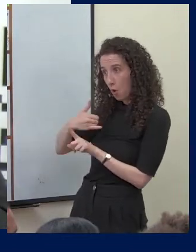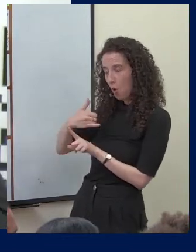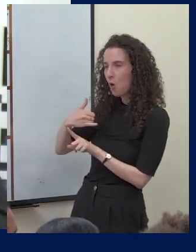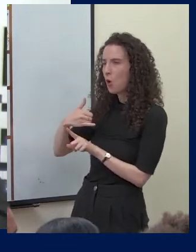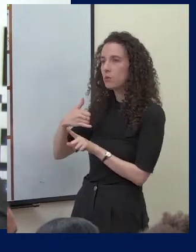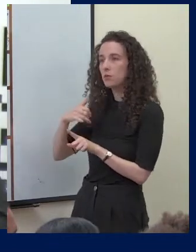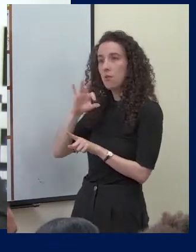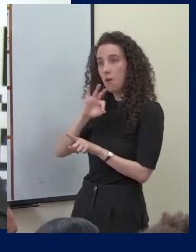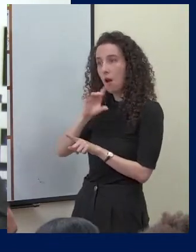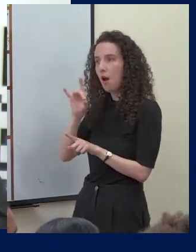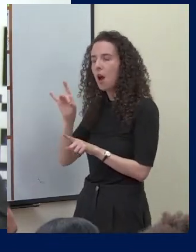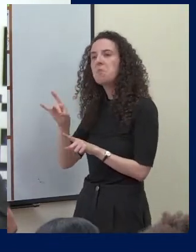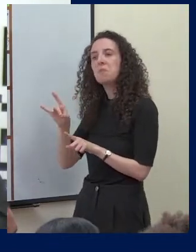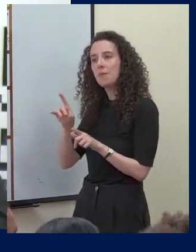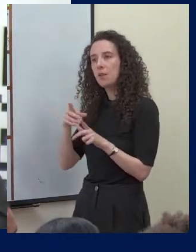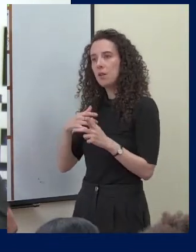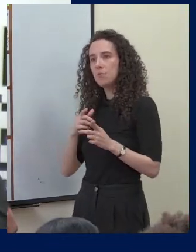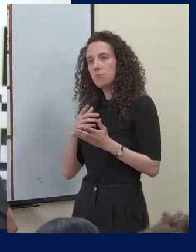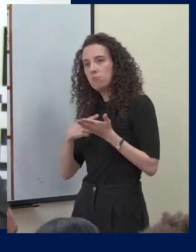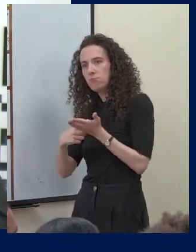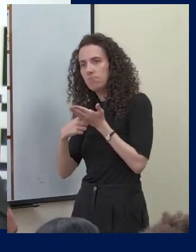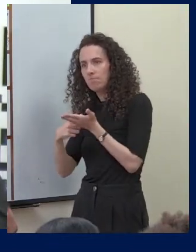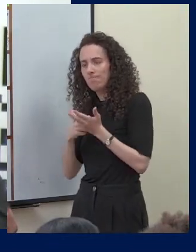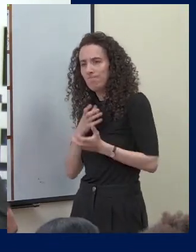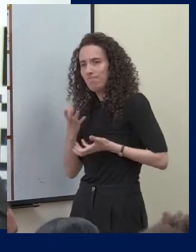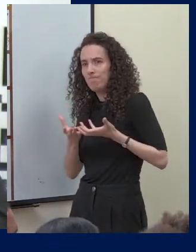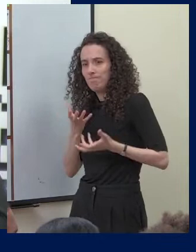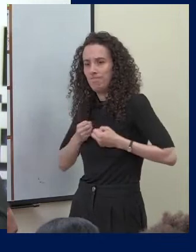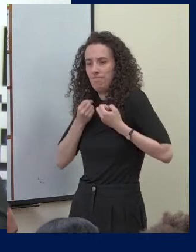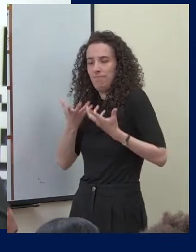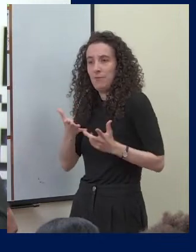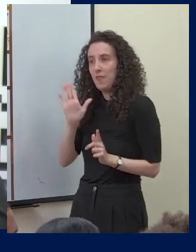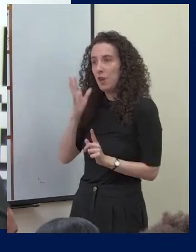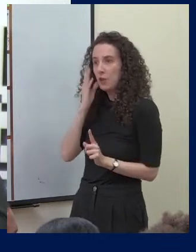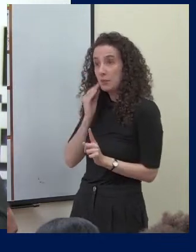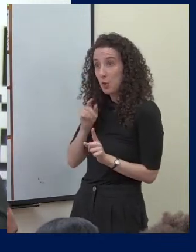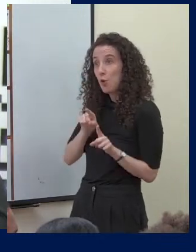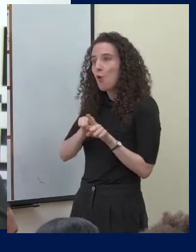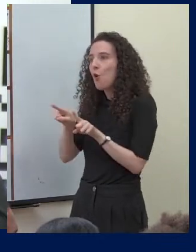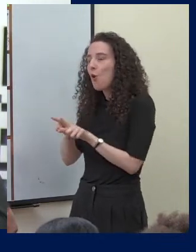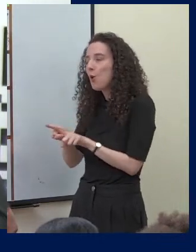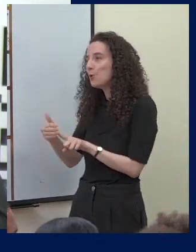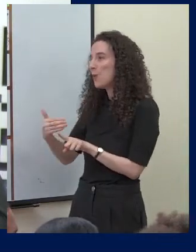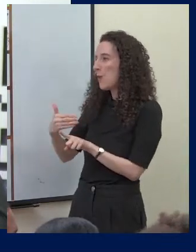experiencing, though get it linked to relevant, culturally responsive community-based services